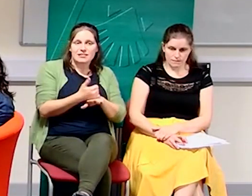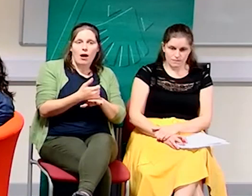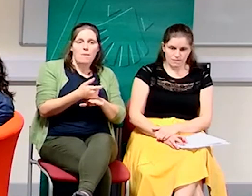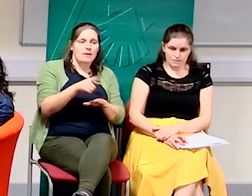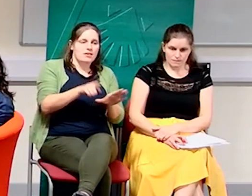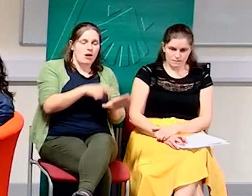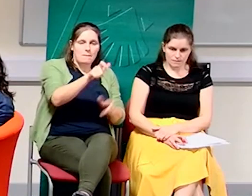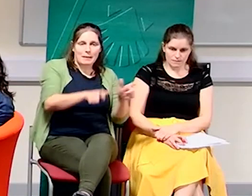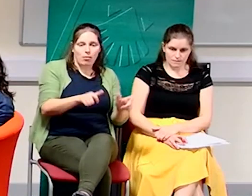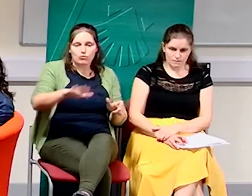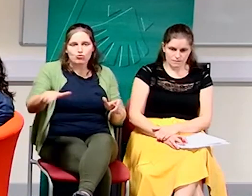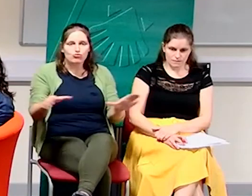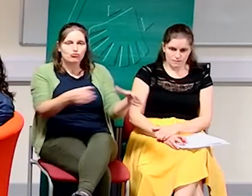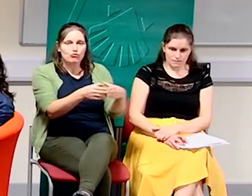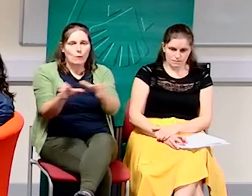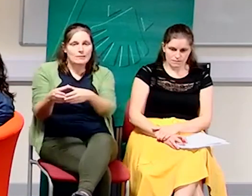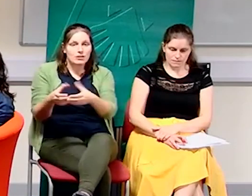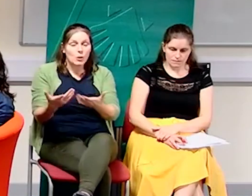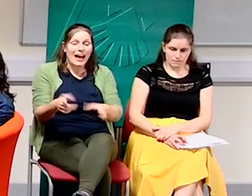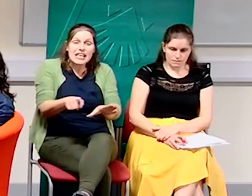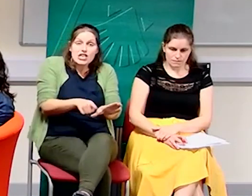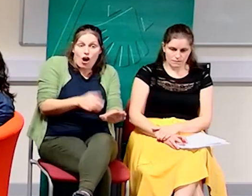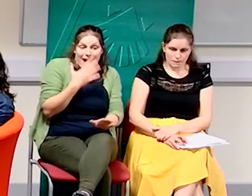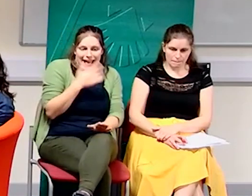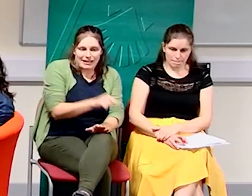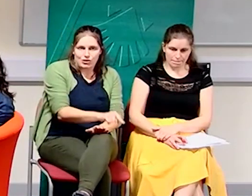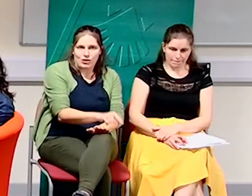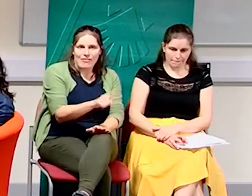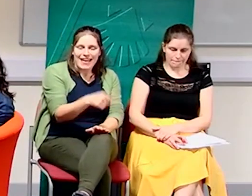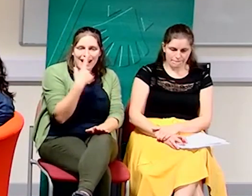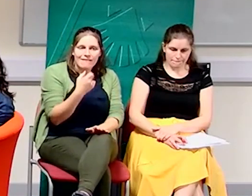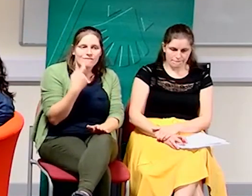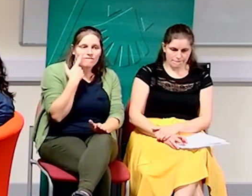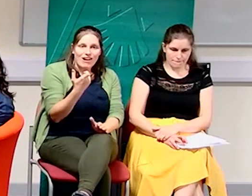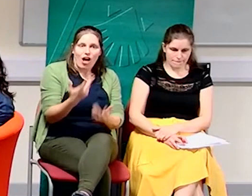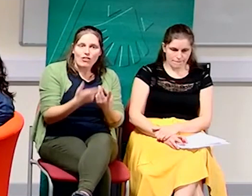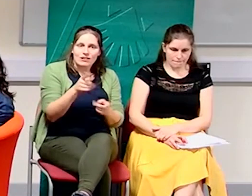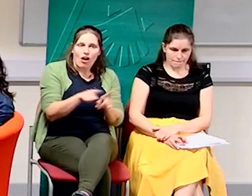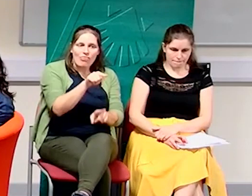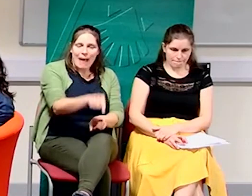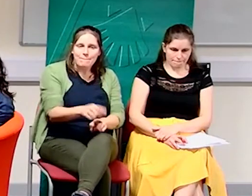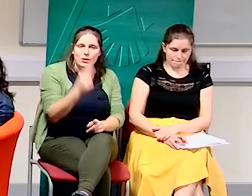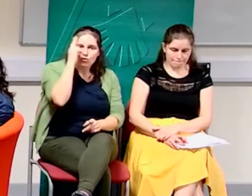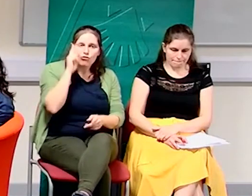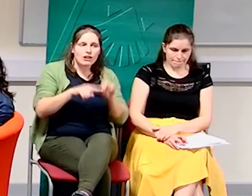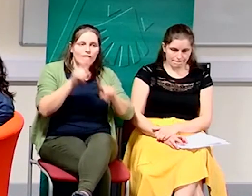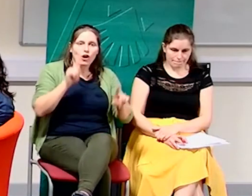they can at younger age um discover what it means to be neurodivergent and with other young people